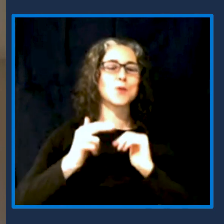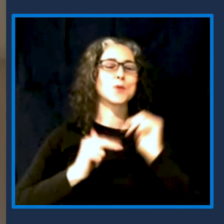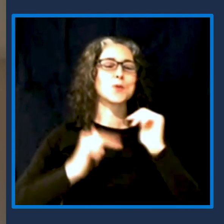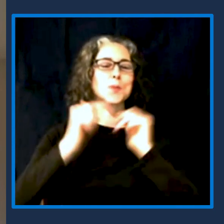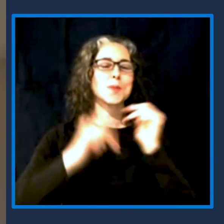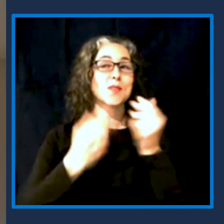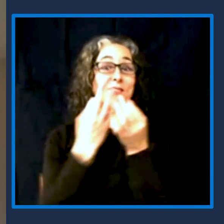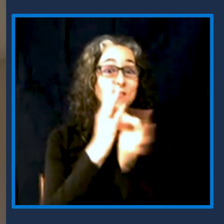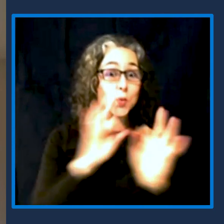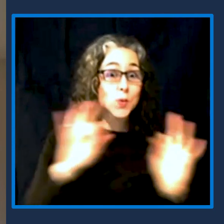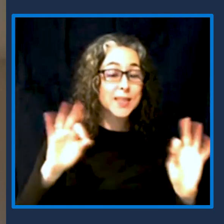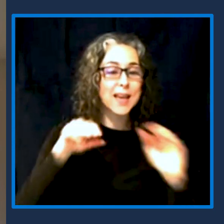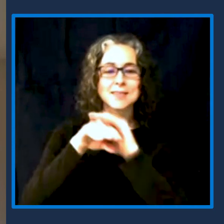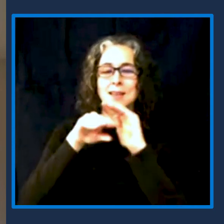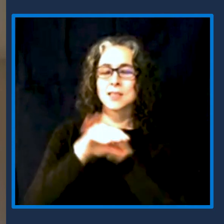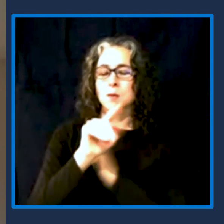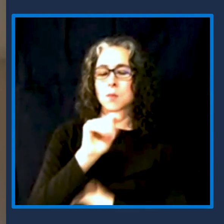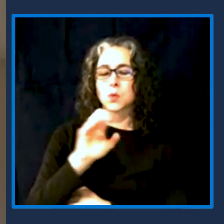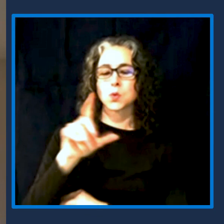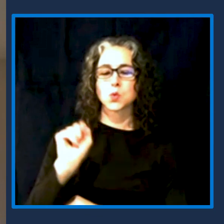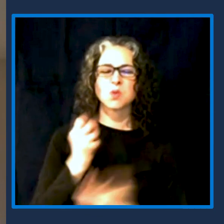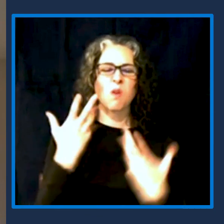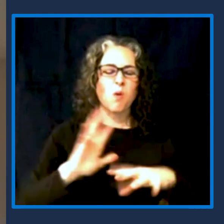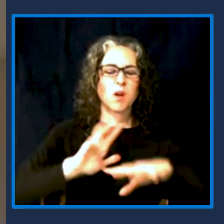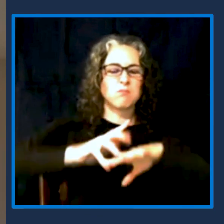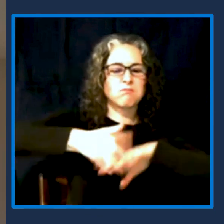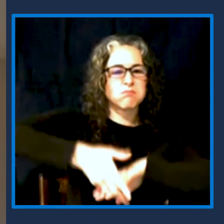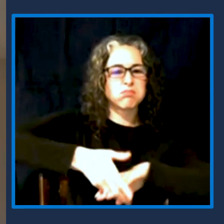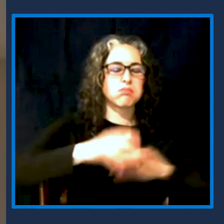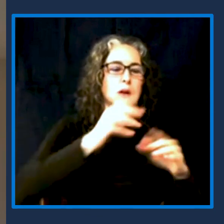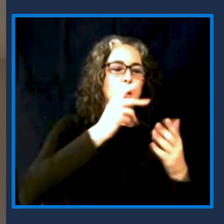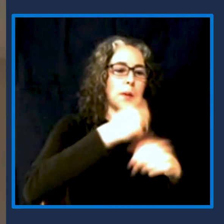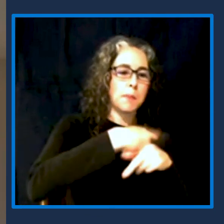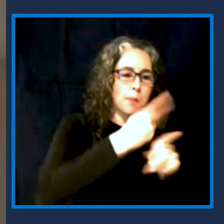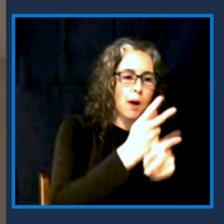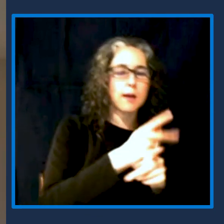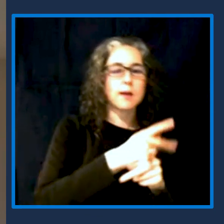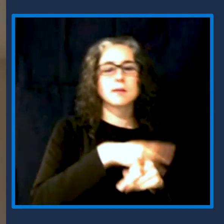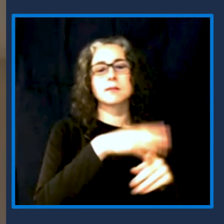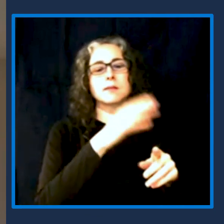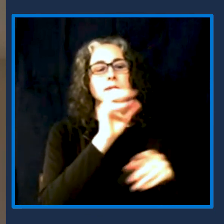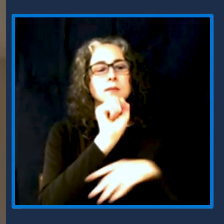tools into products and across platforms so that everybody truly has the ability to